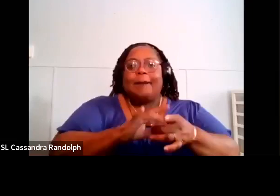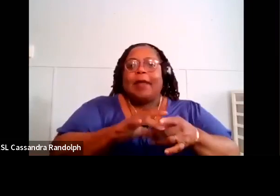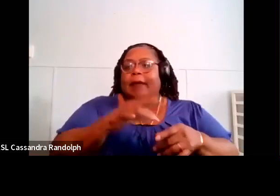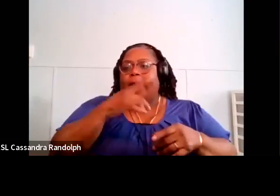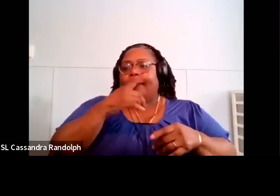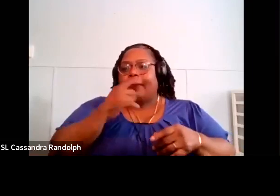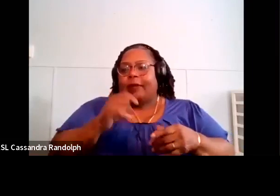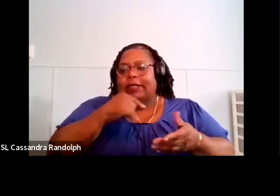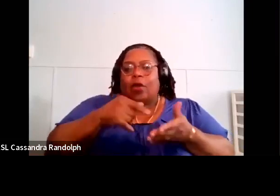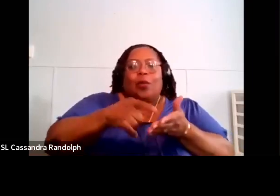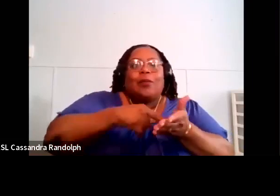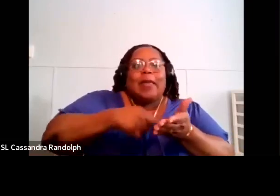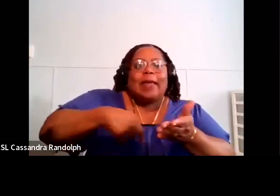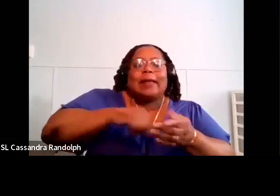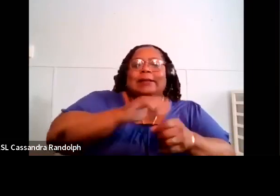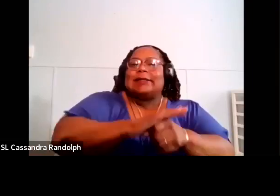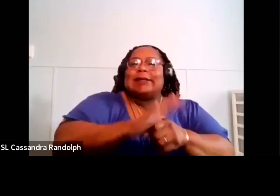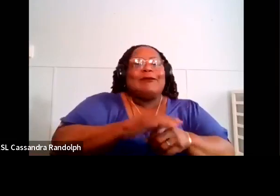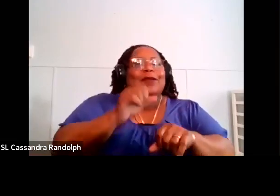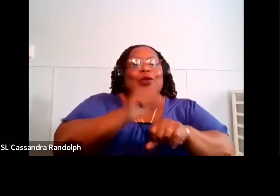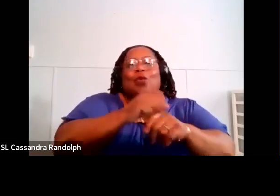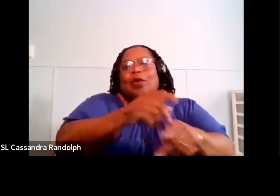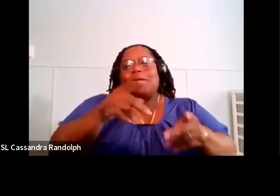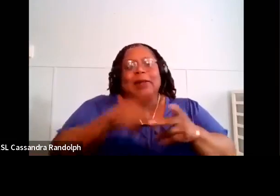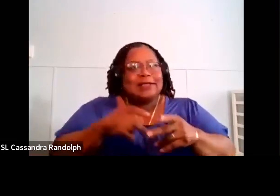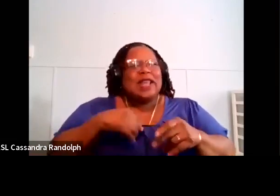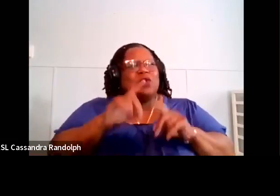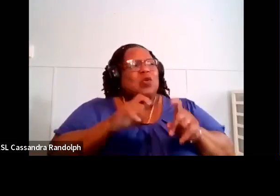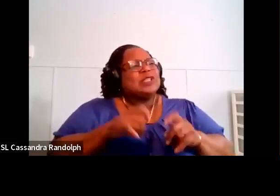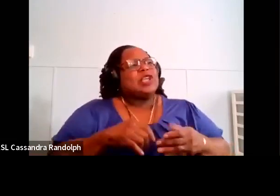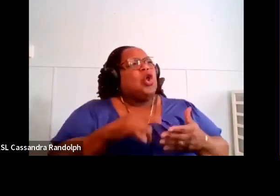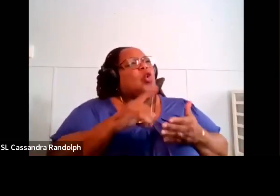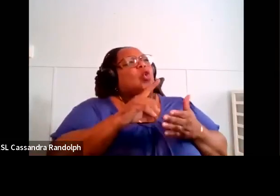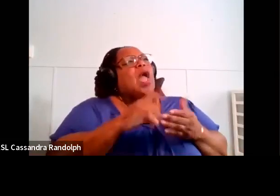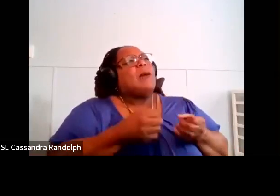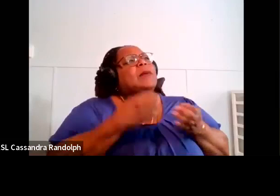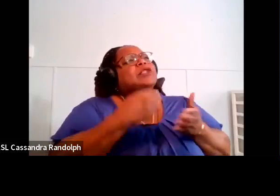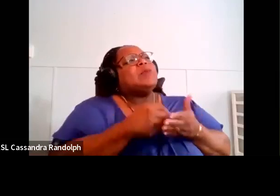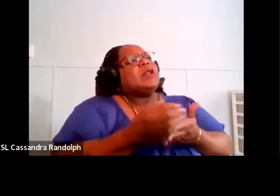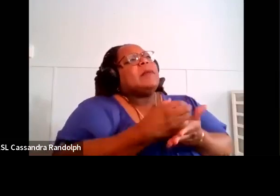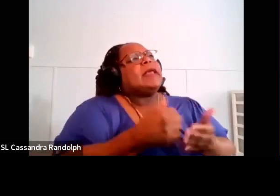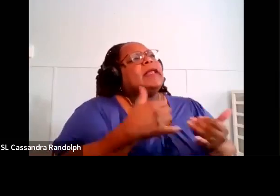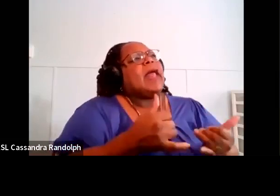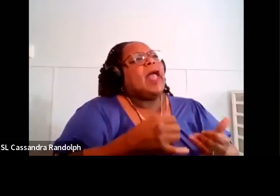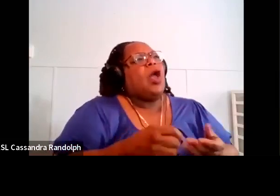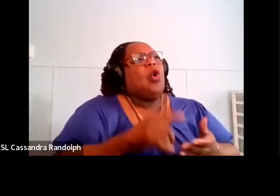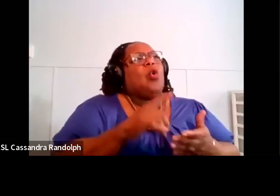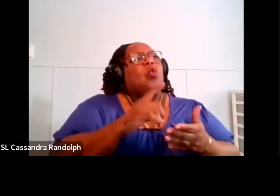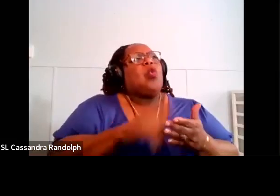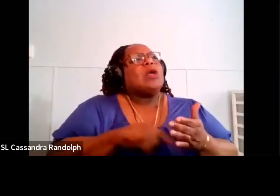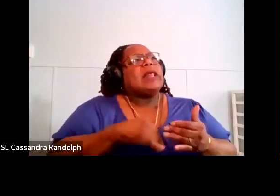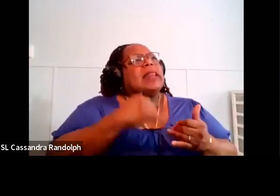about healthcare whether we are talking about finding good affordable childcare. Whether we are talking about a pay gap the